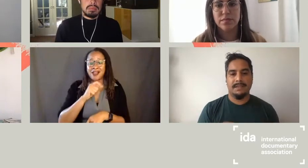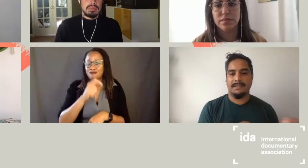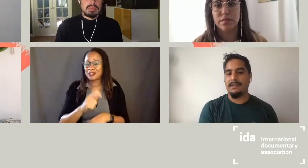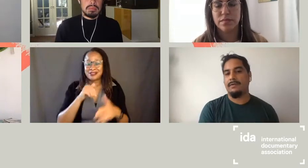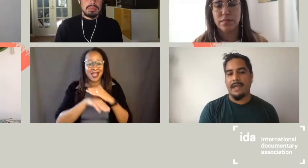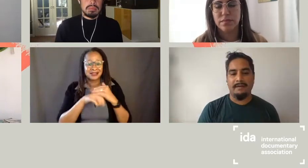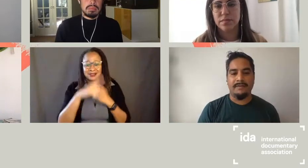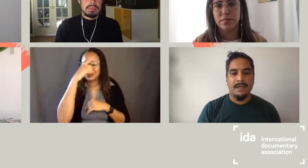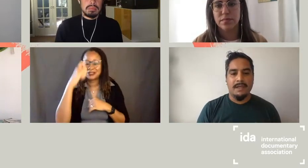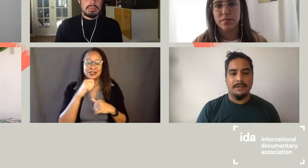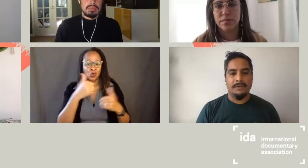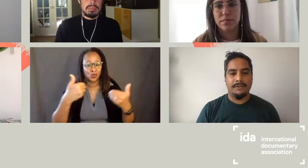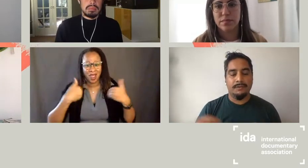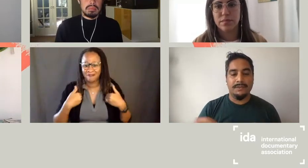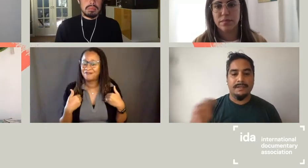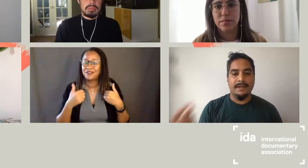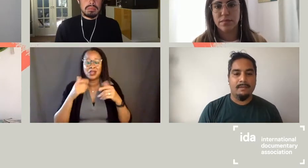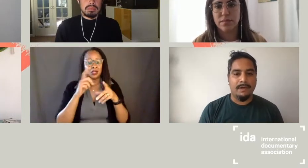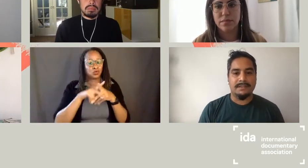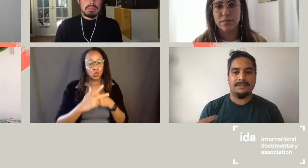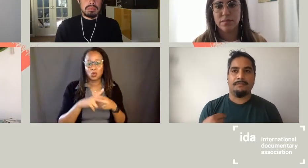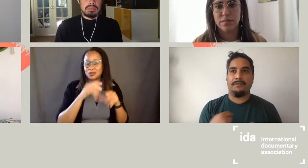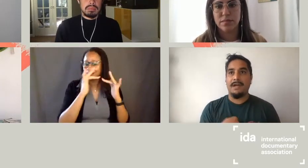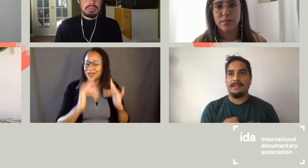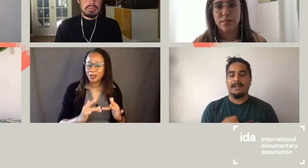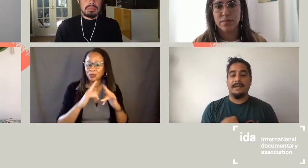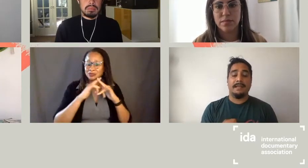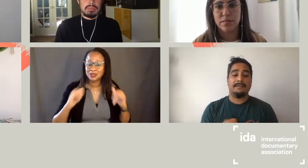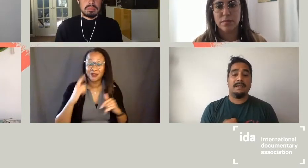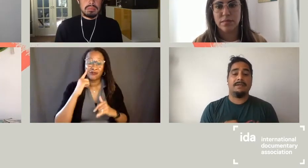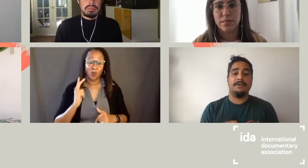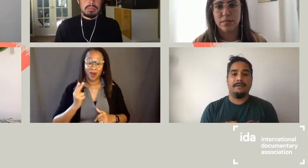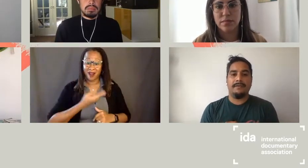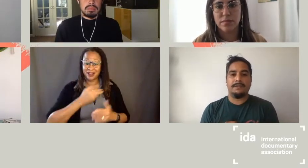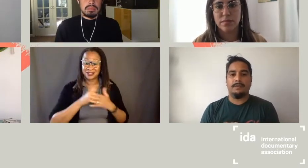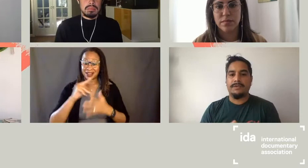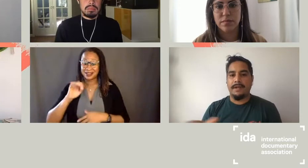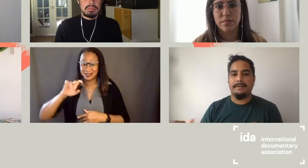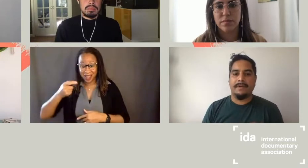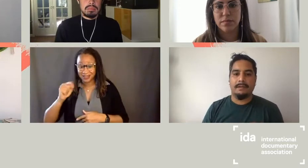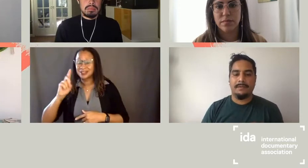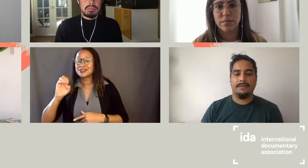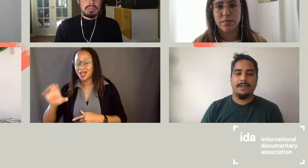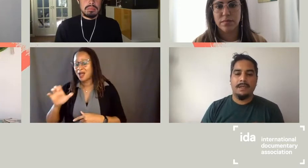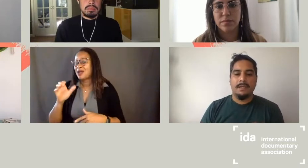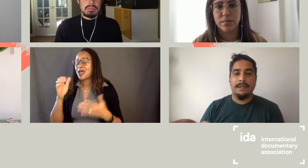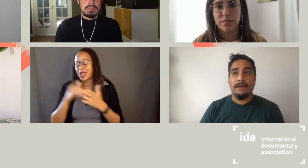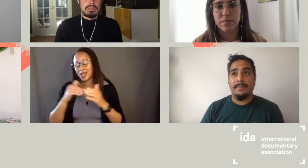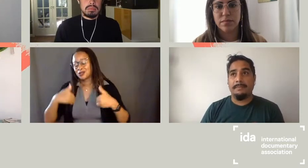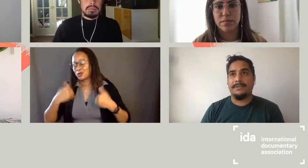because they don't have the tools and the networks. And so for us at Next Doc and Youth FX, we're trying to develop those younger people